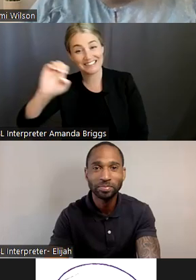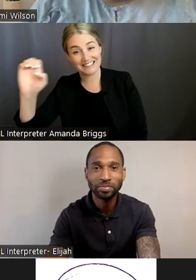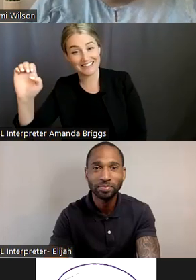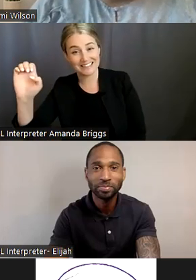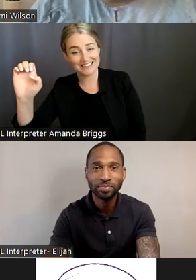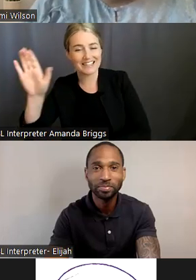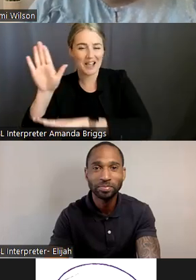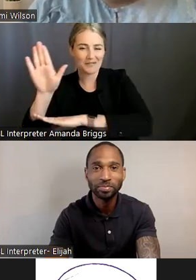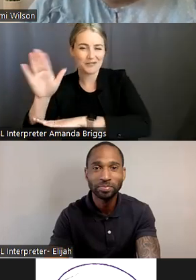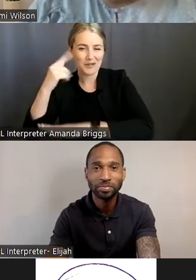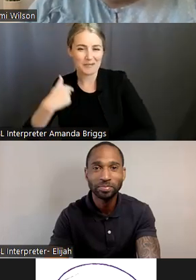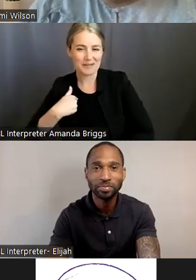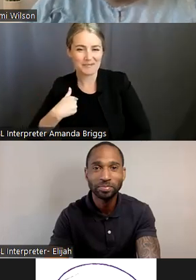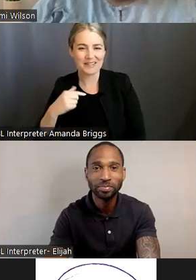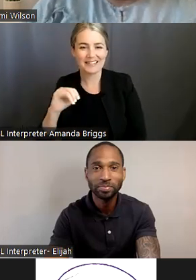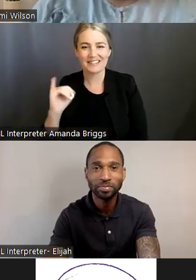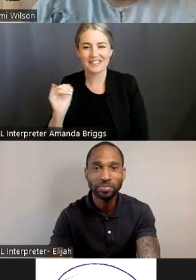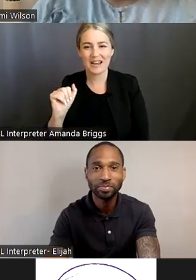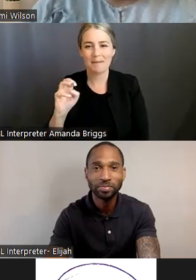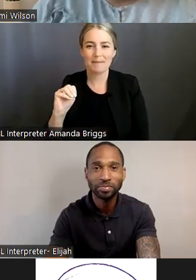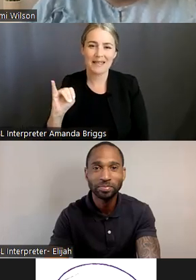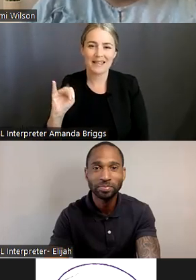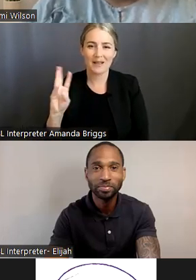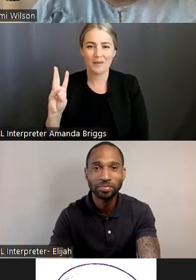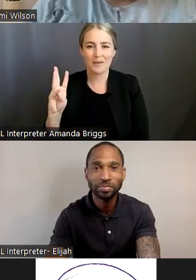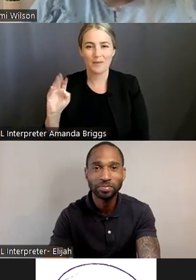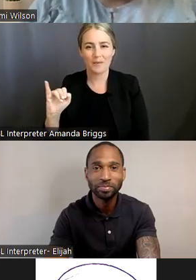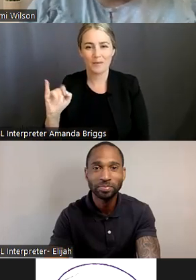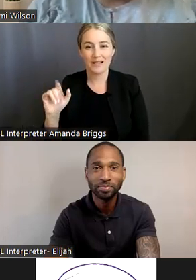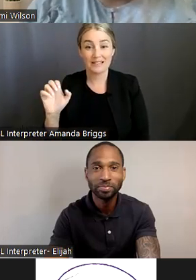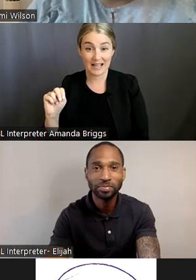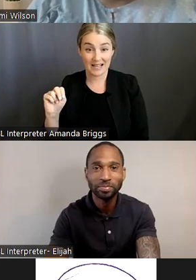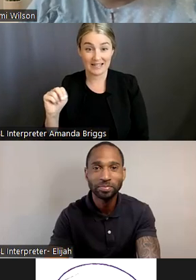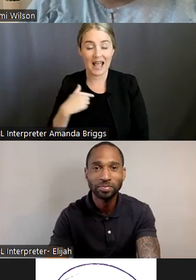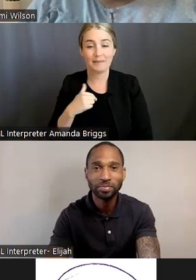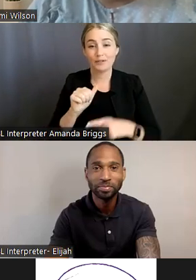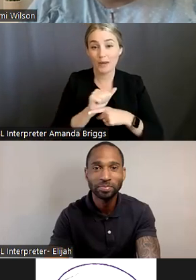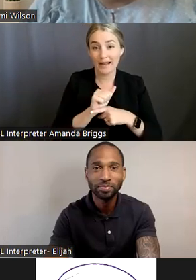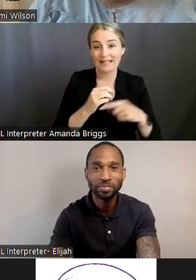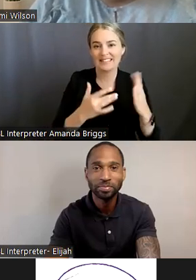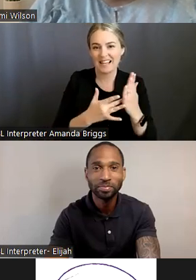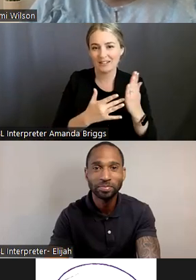My name is Jamie Wilson. I am a Training and Technical Assistance Specialist with the